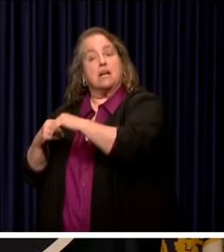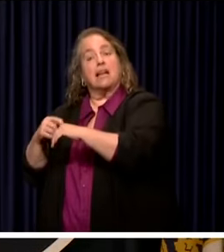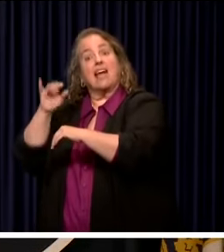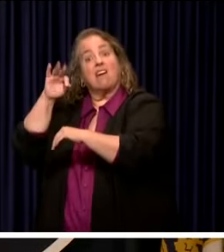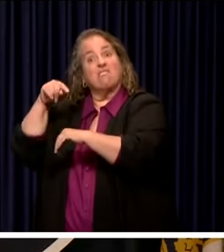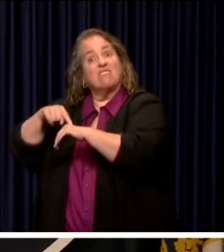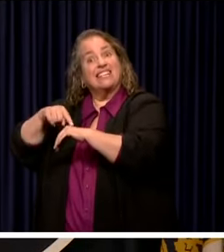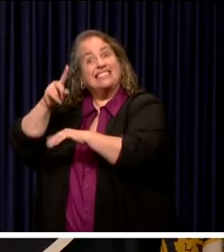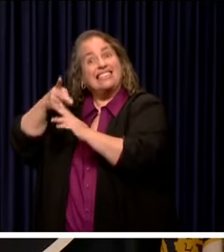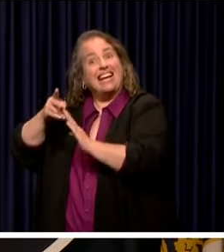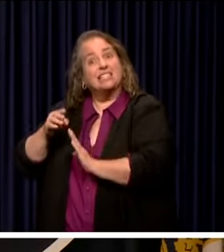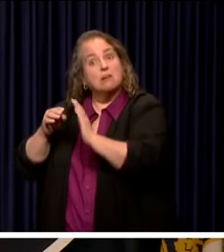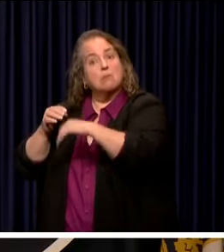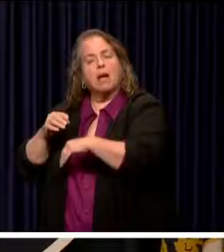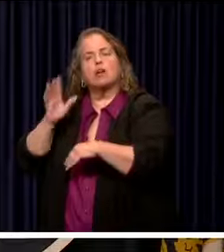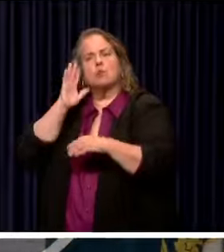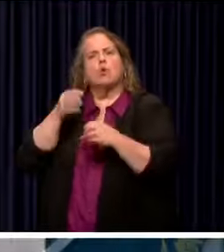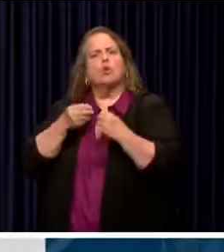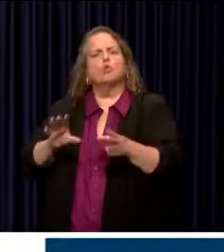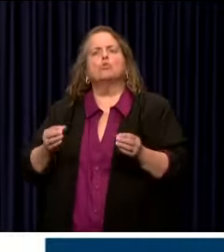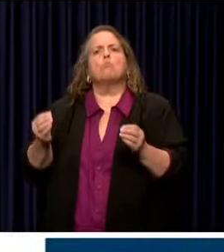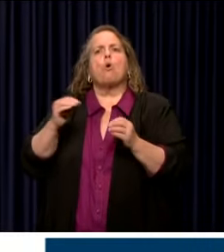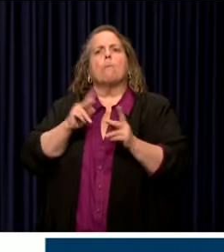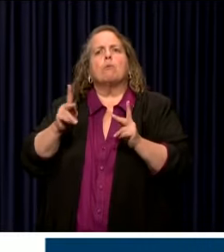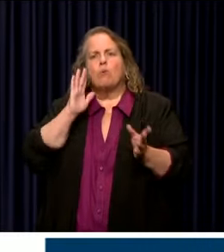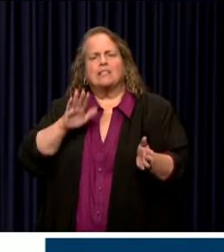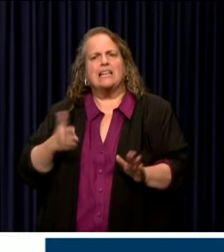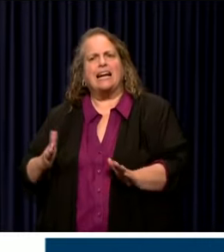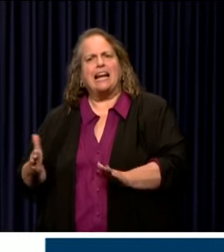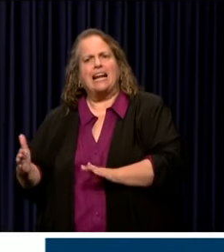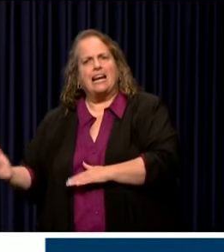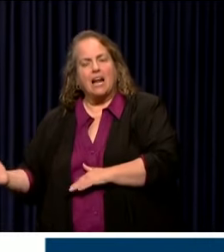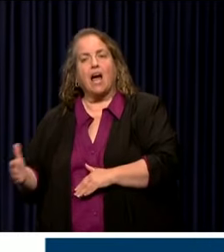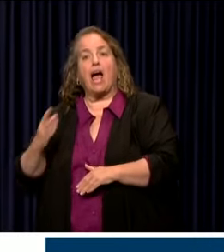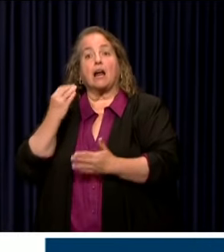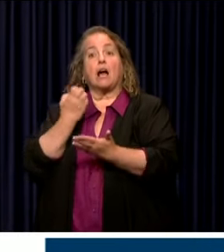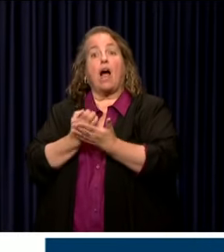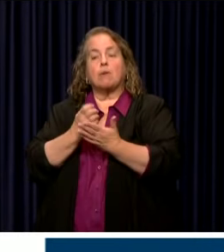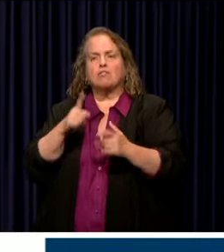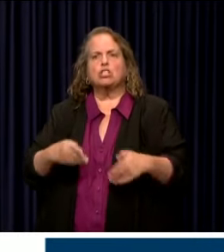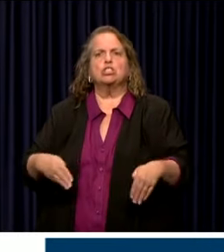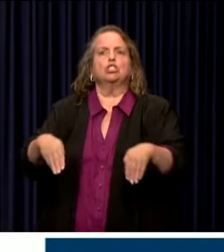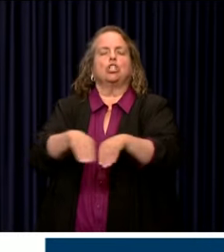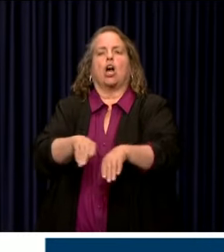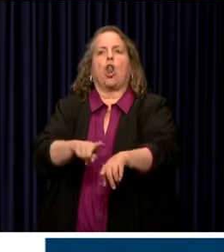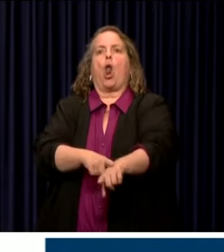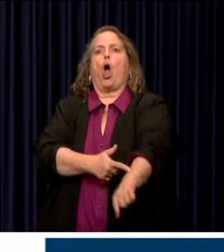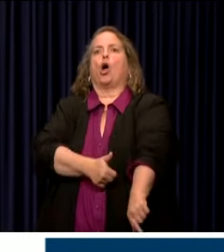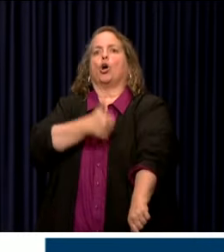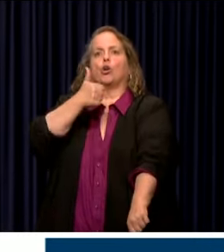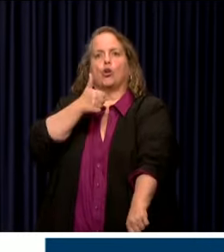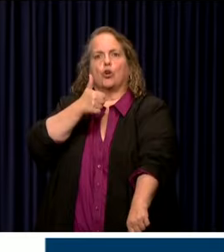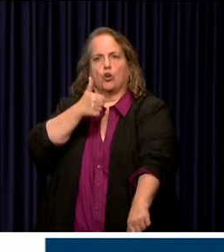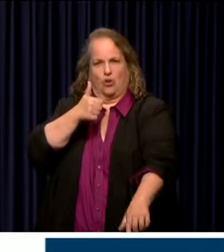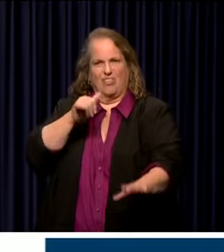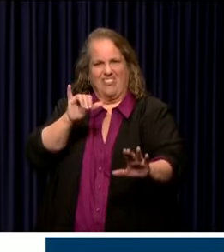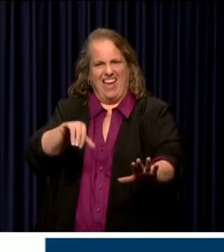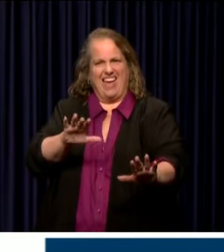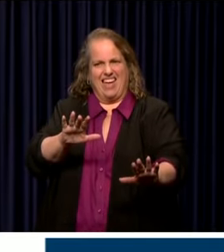SURE THAT WE DO THIS NOT THE FEAST BUT THE SMARTEST AND THE BEST TO PROTECT OUR PEOPLE AND